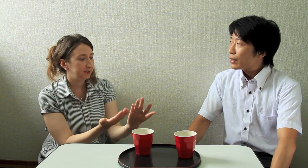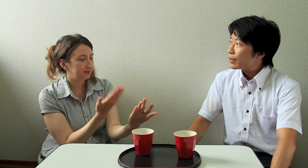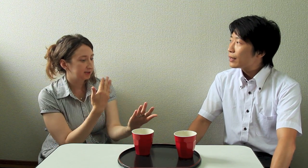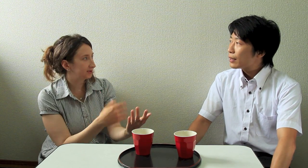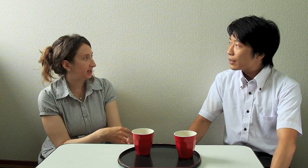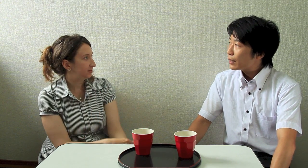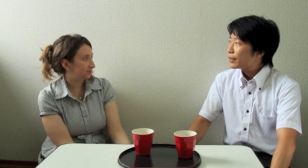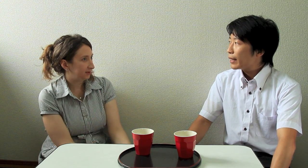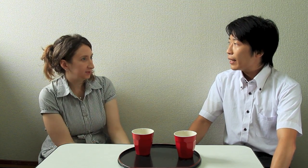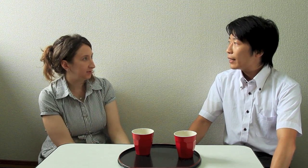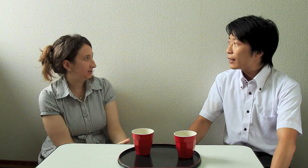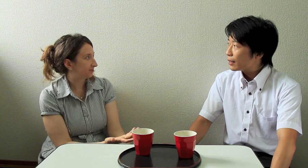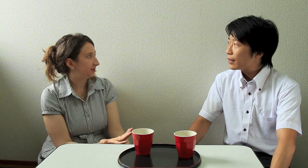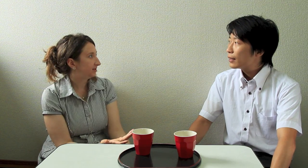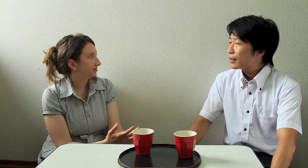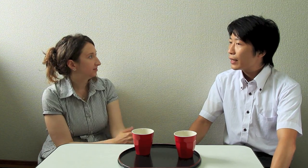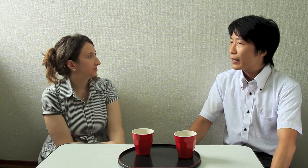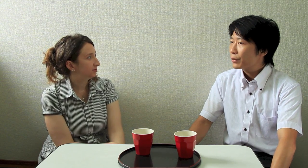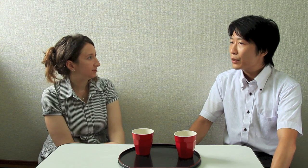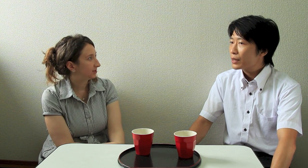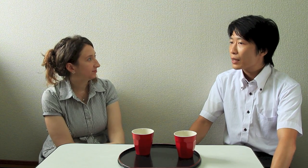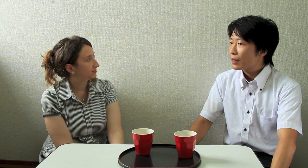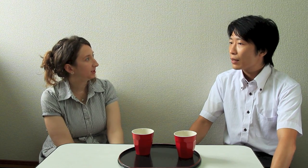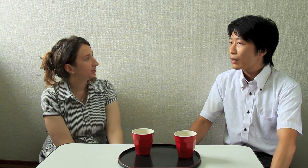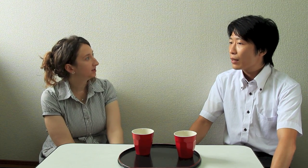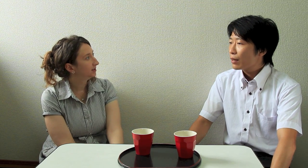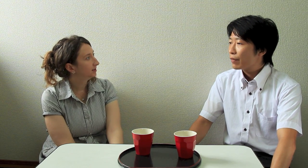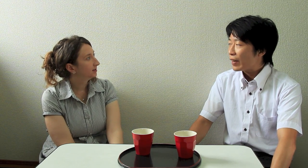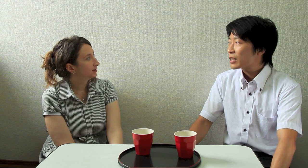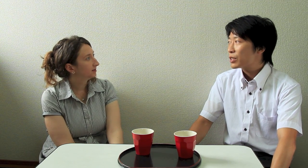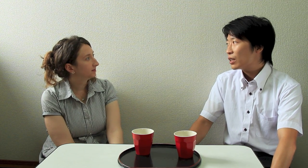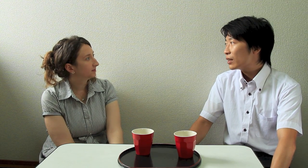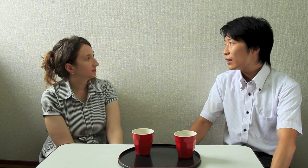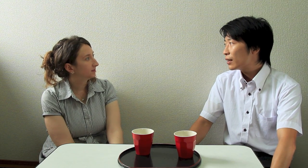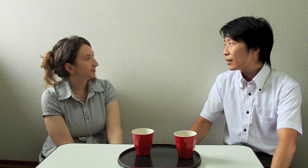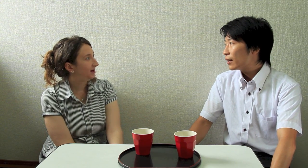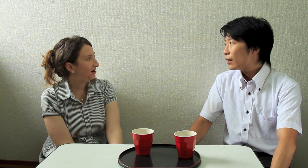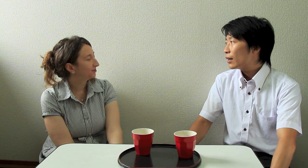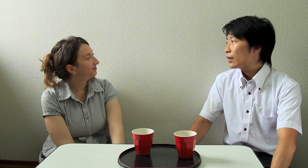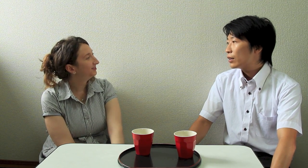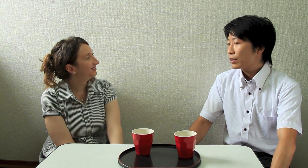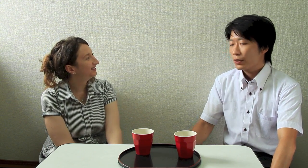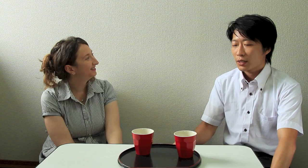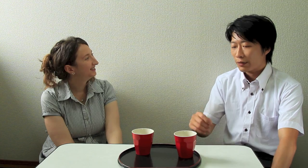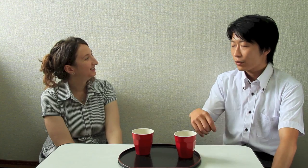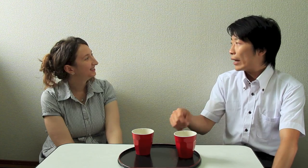Because now, it's Skype. It's free. It was the fax machine. How?